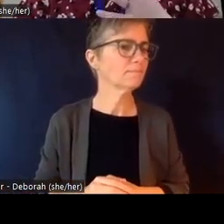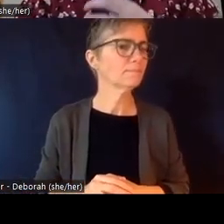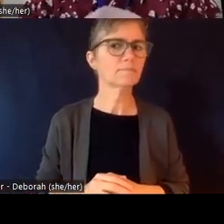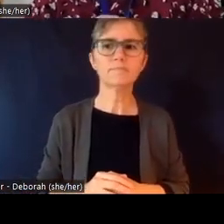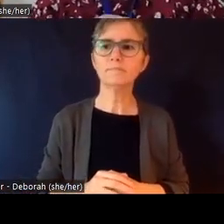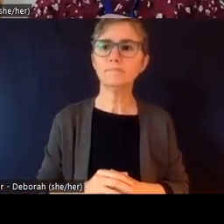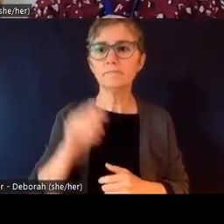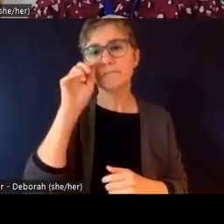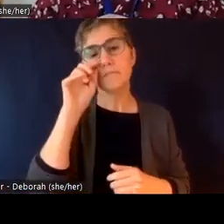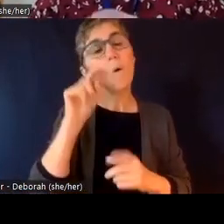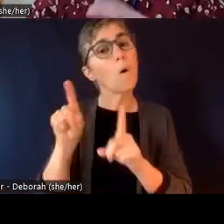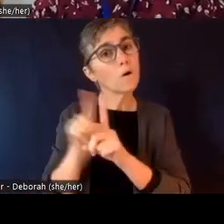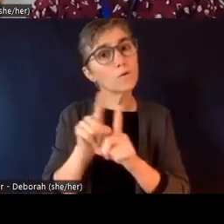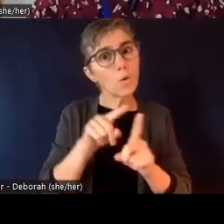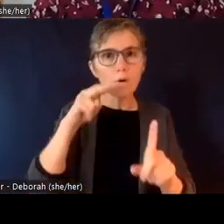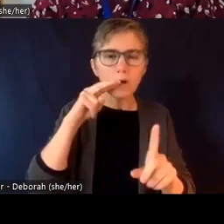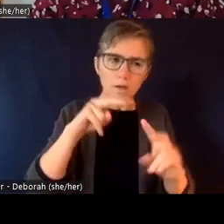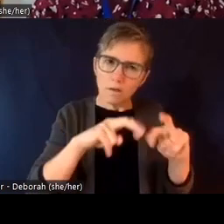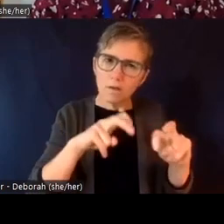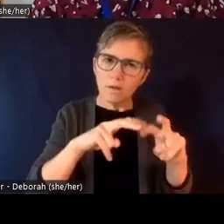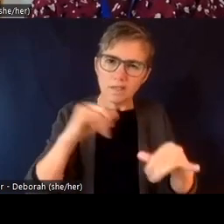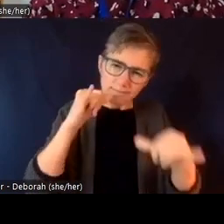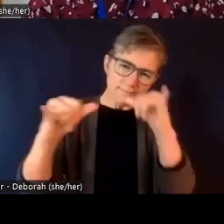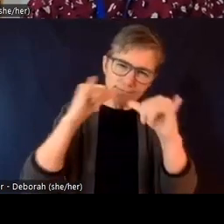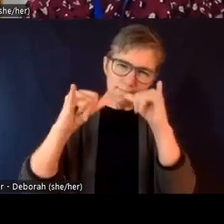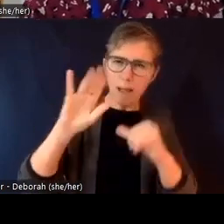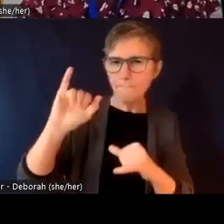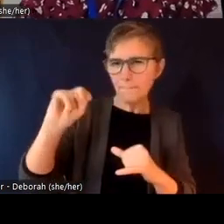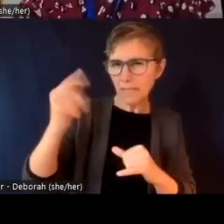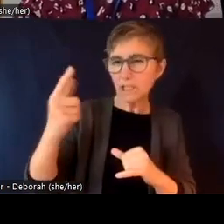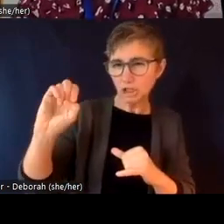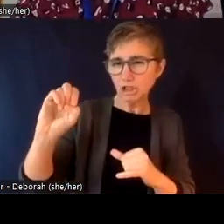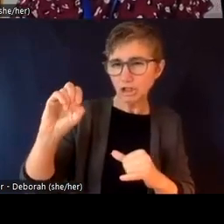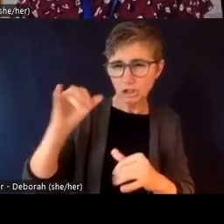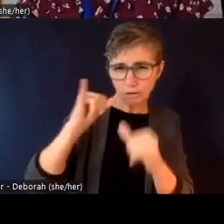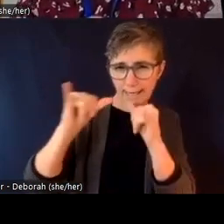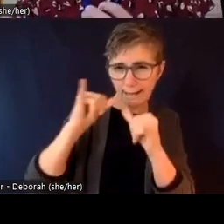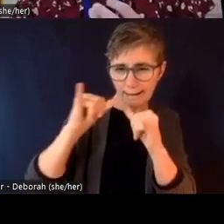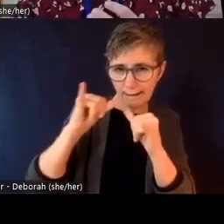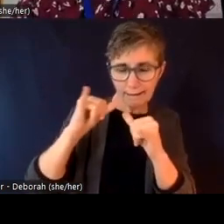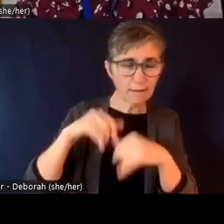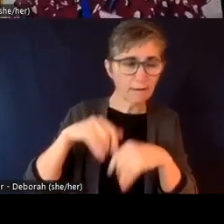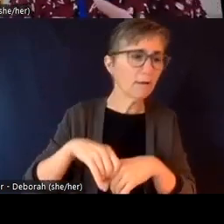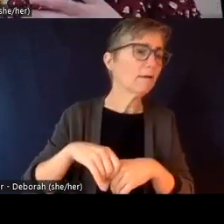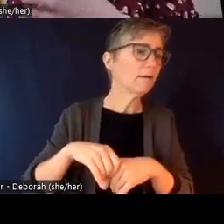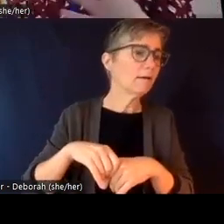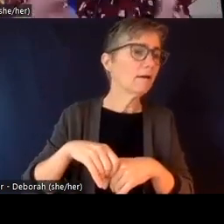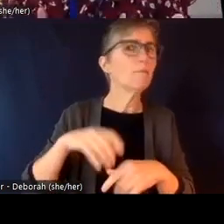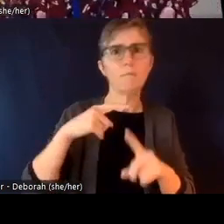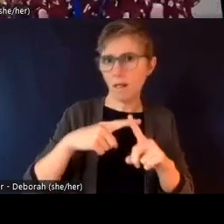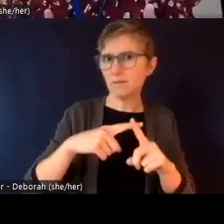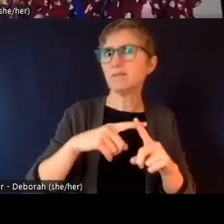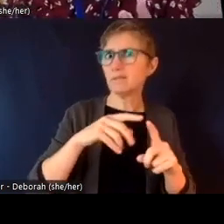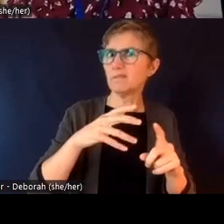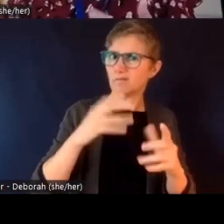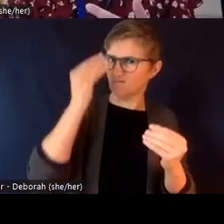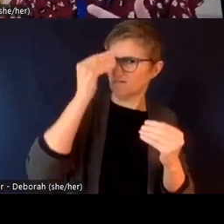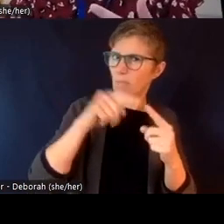binge drinking and suicidality. So if binge drinking is maybe a lower level of alcohol